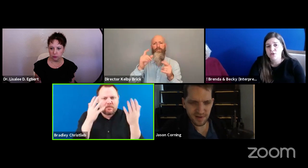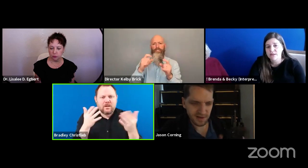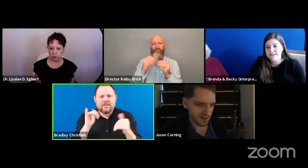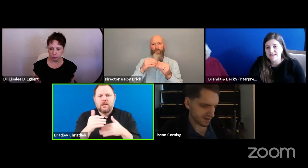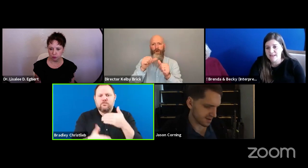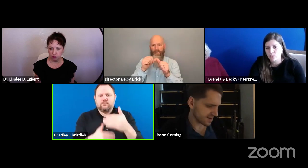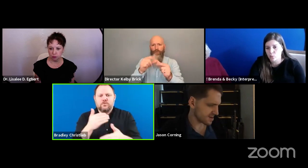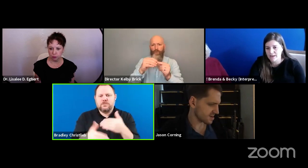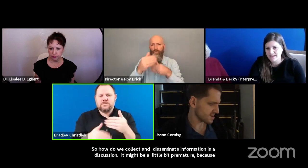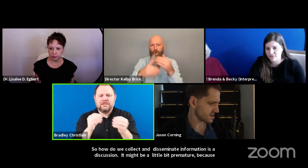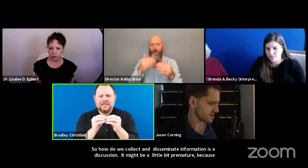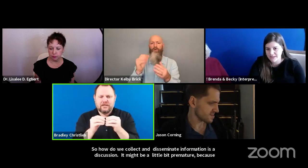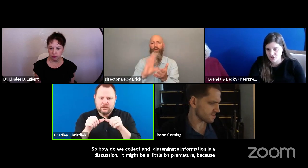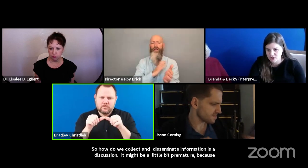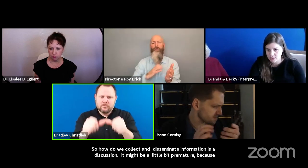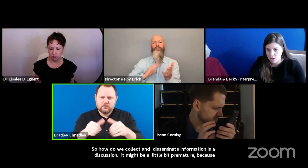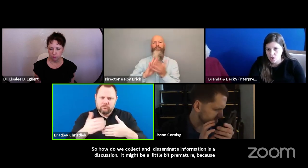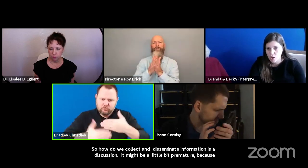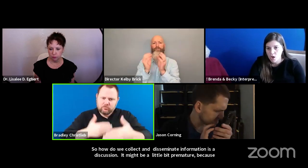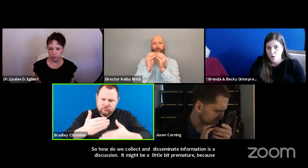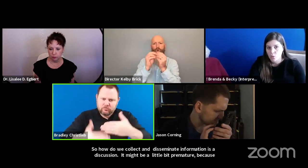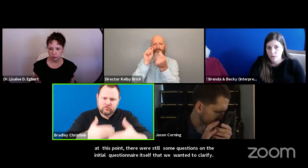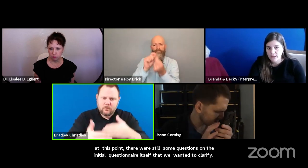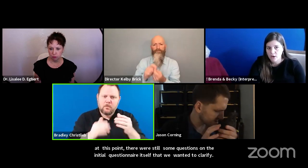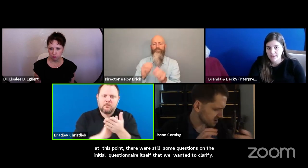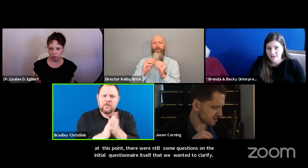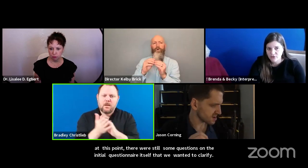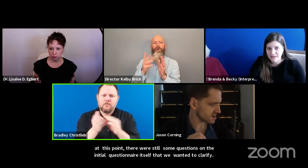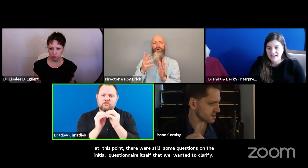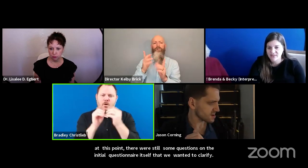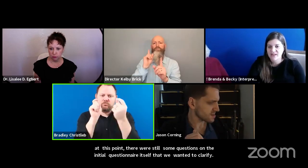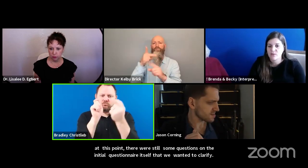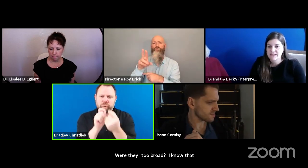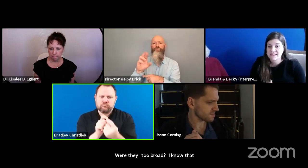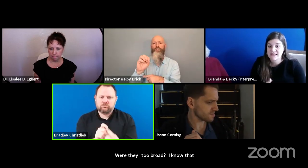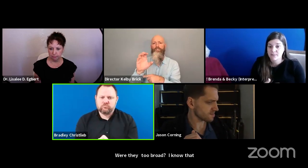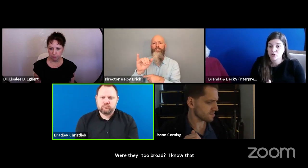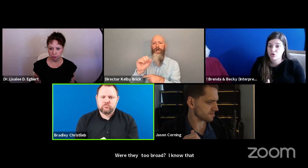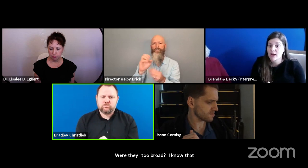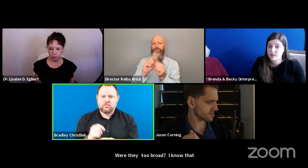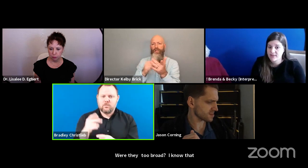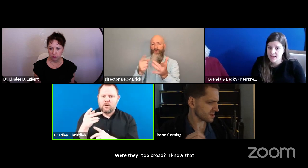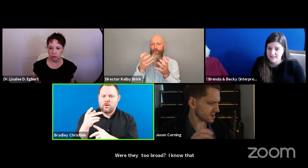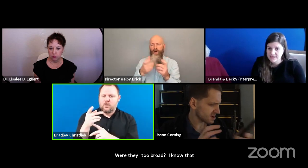So let's decide what information we are gathering. And I think we need to keep on track with that.